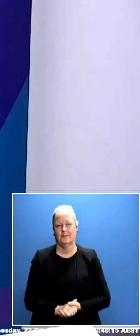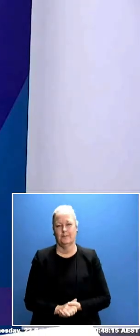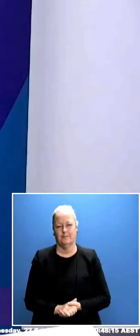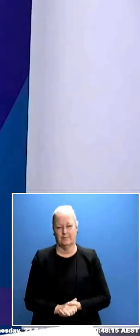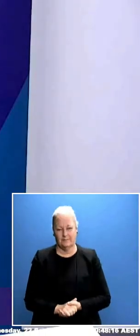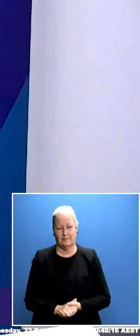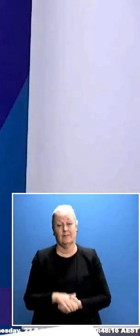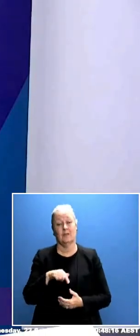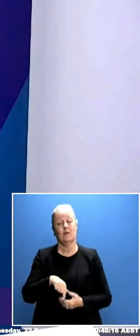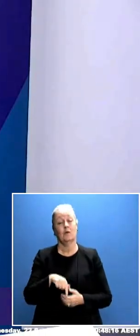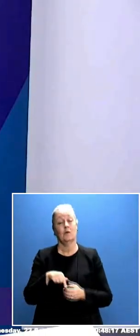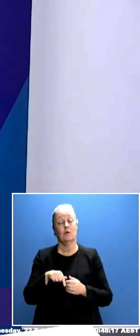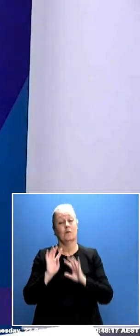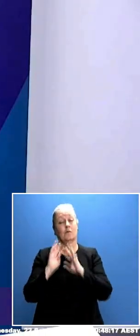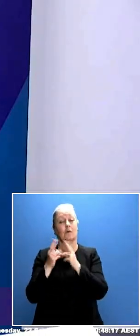The Royal Commission is adjourned.